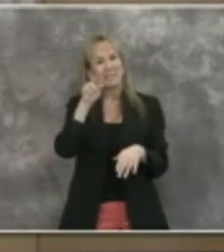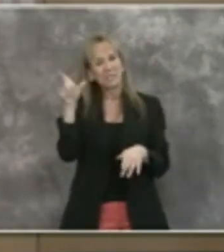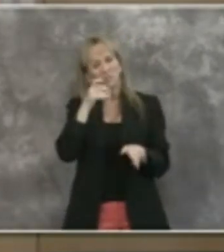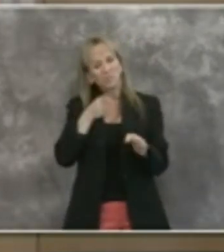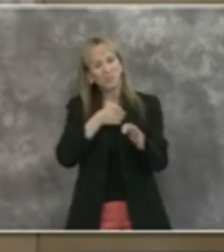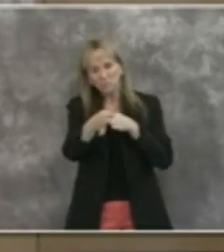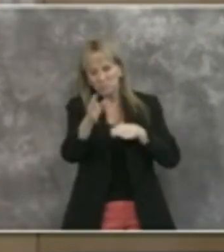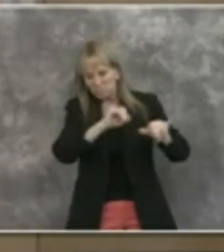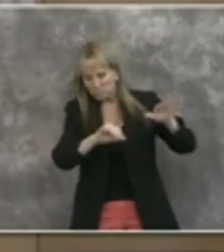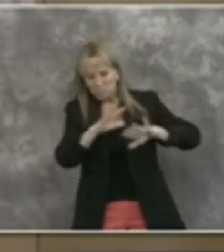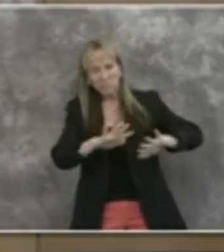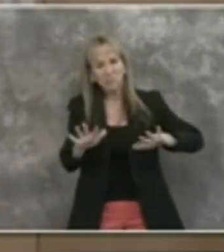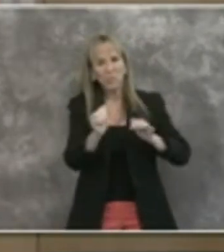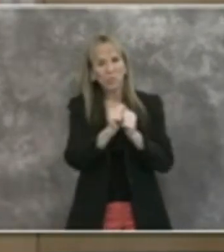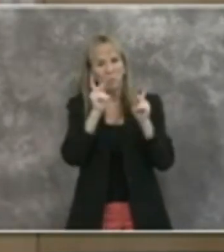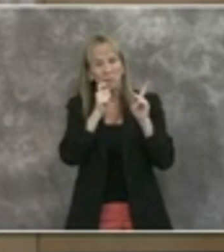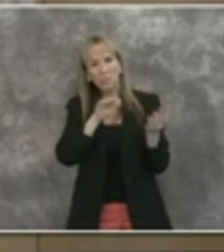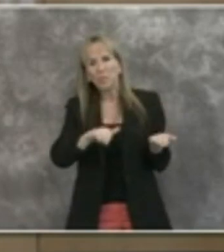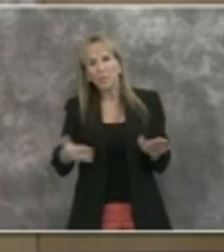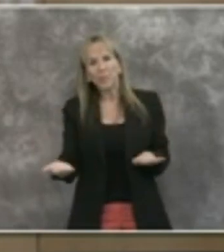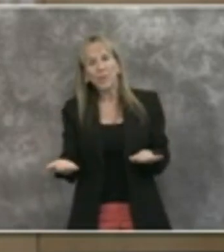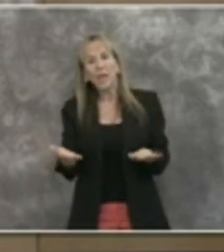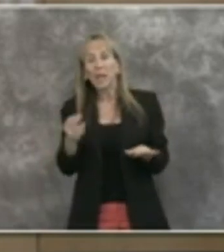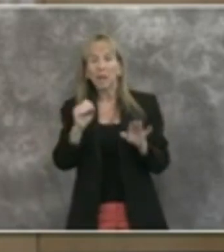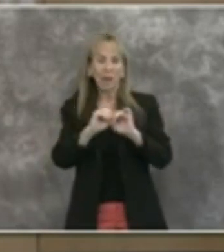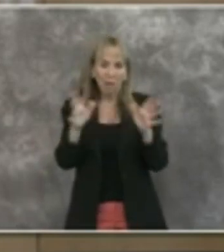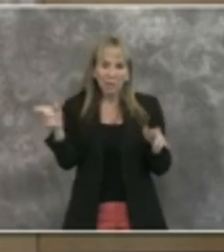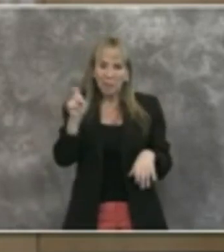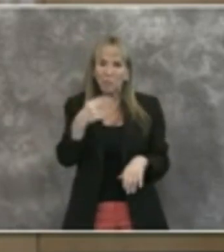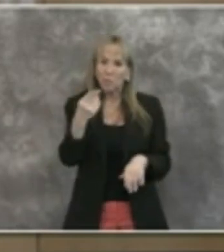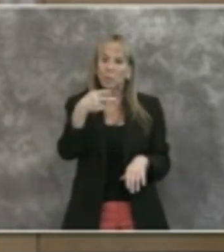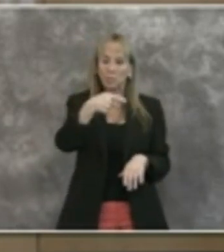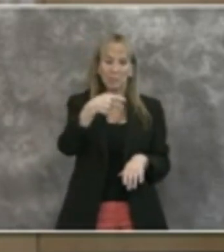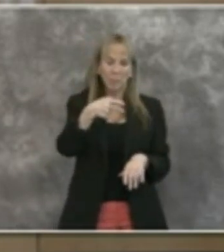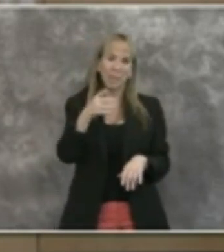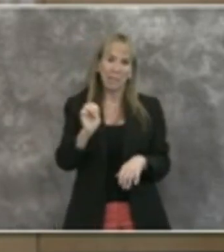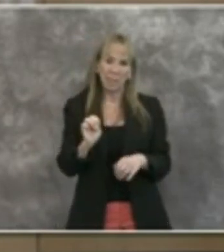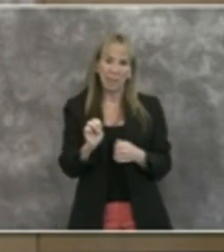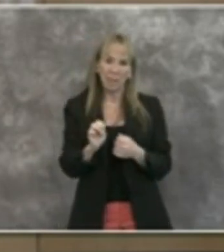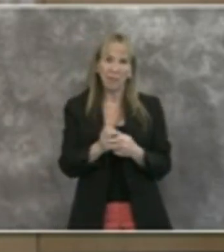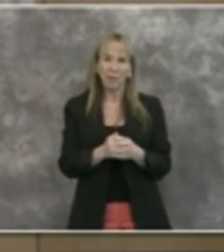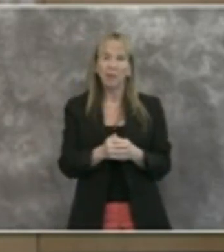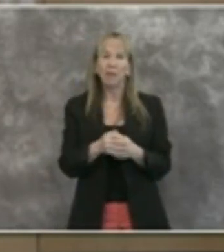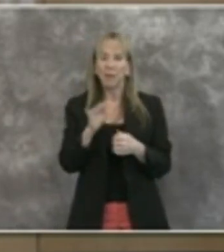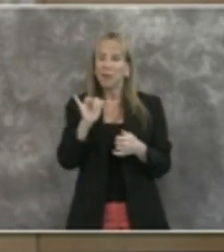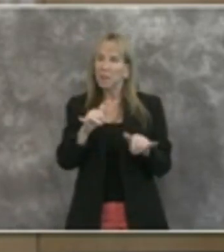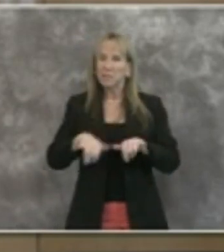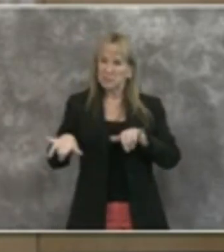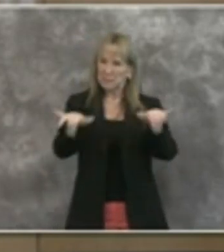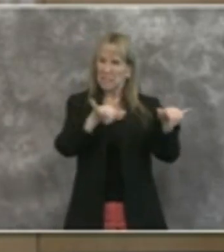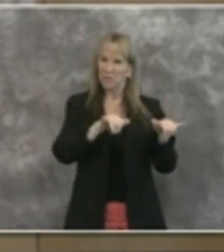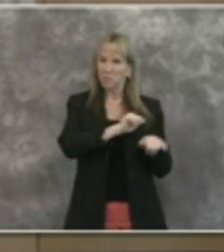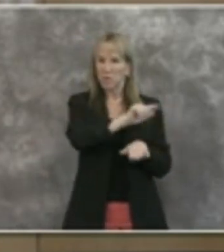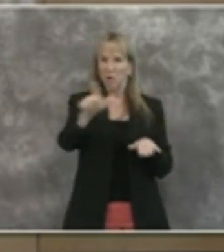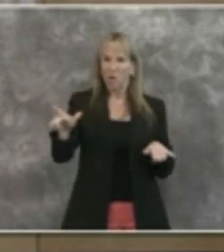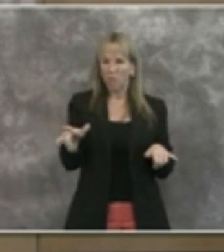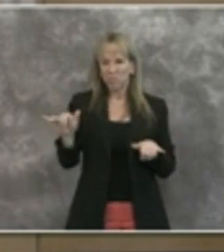EXPOSURE TO THOSE IN CONTACT WITH THE DECEASED PERSON FROM COVID-19 AND IS THERE ANY RISK IS BEING DONE SUCH AS PP FOR